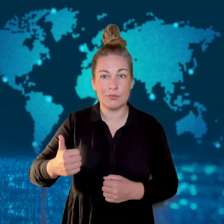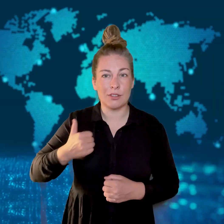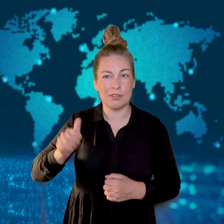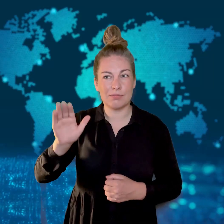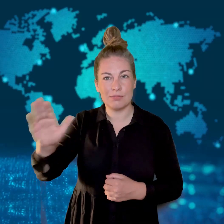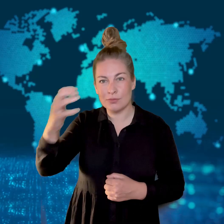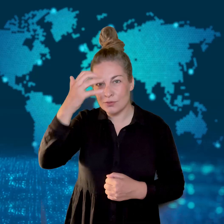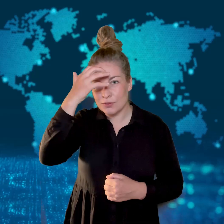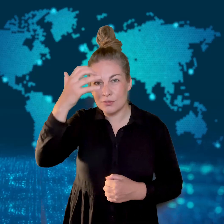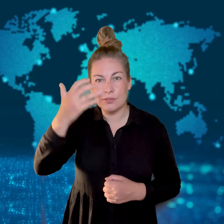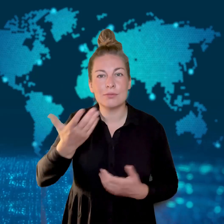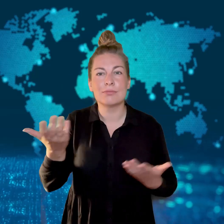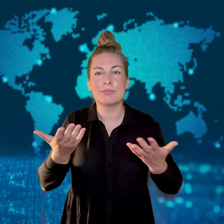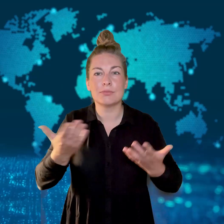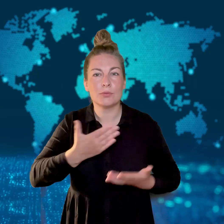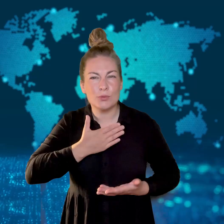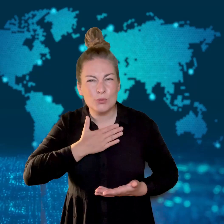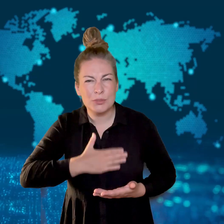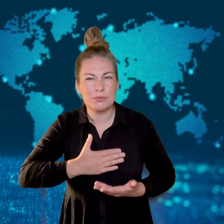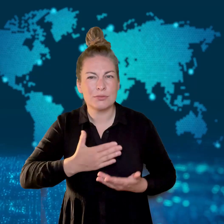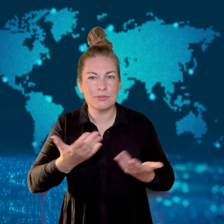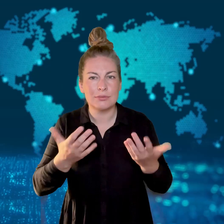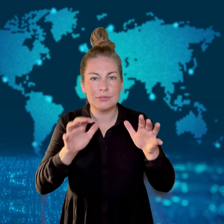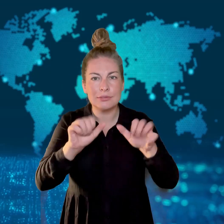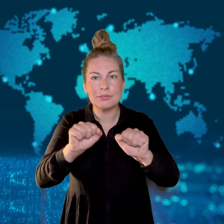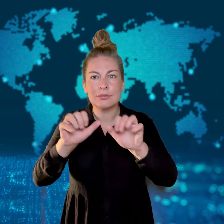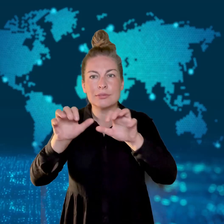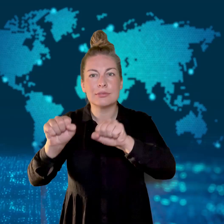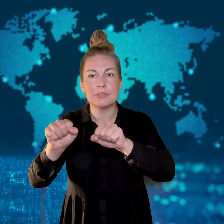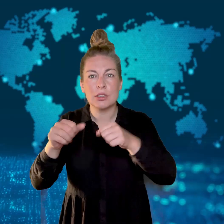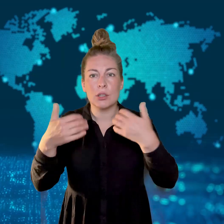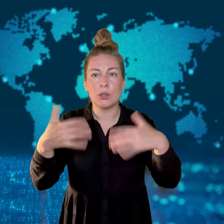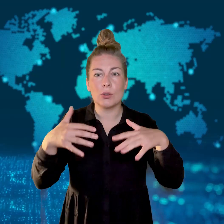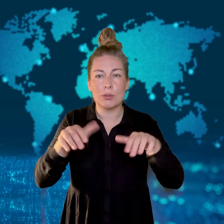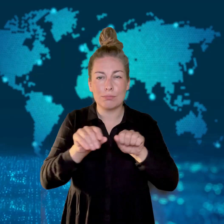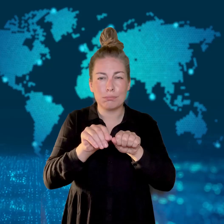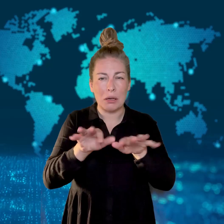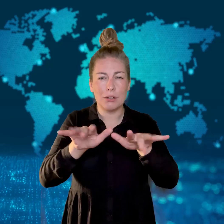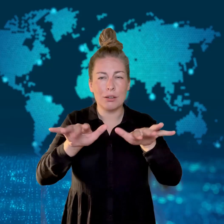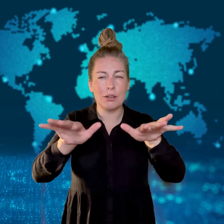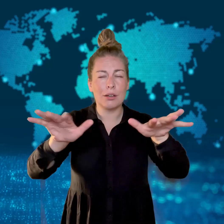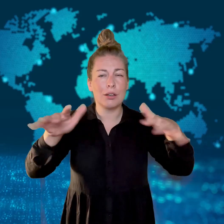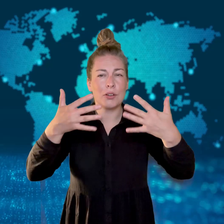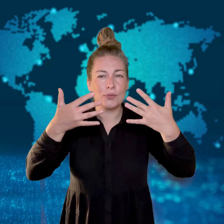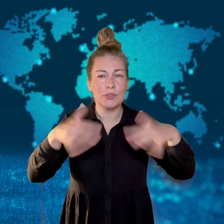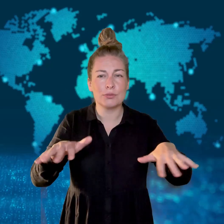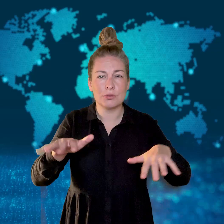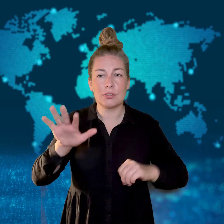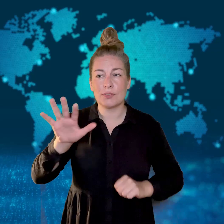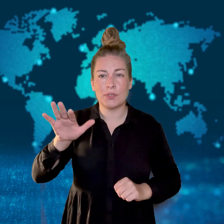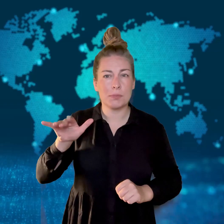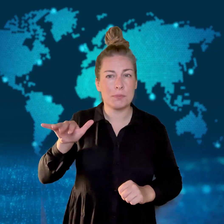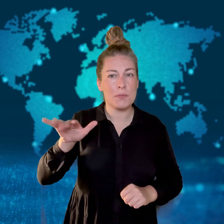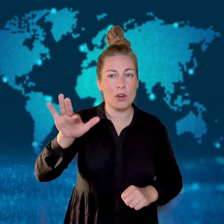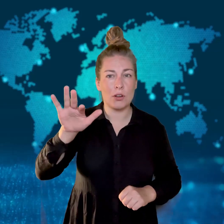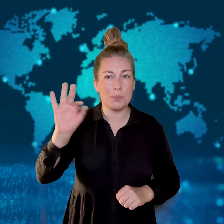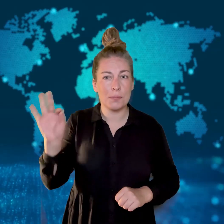[MONIKA]: Authorities in Canada are trying to recapture around